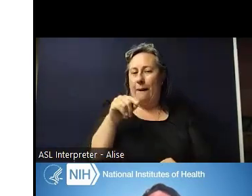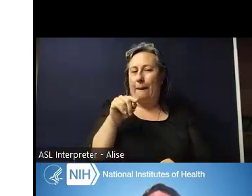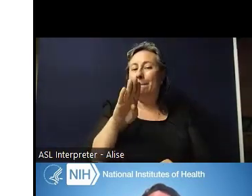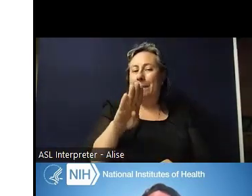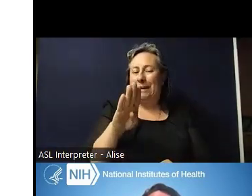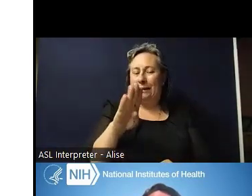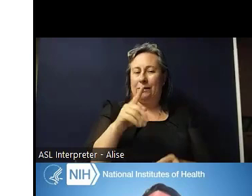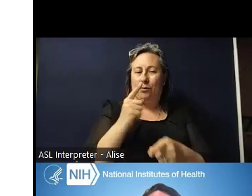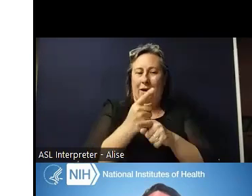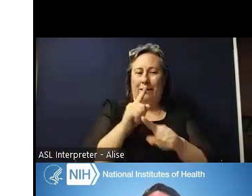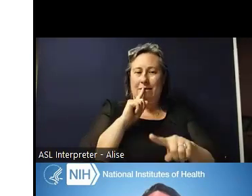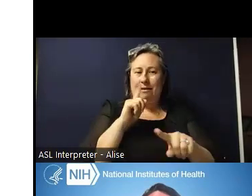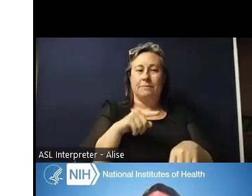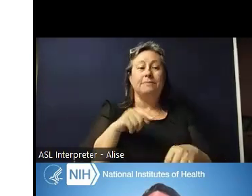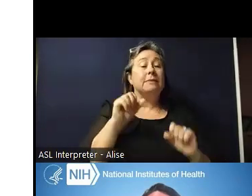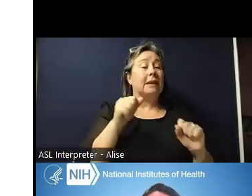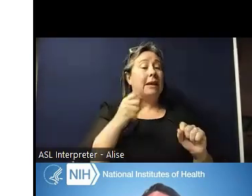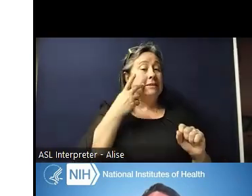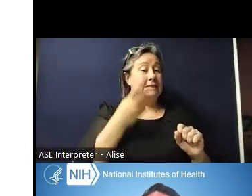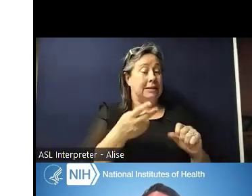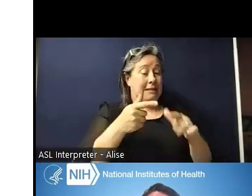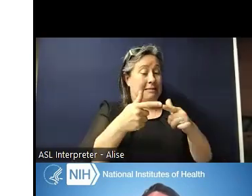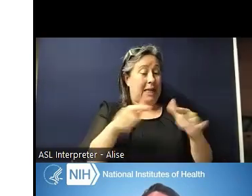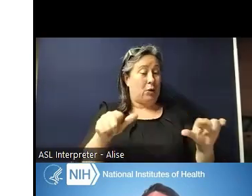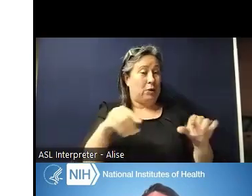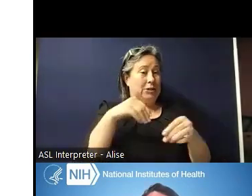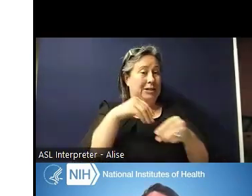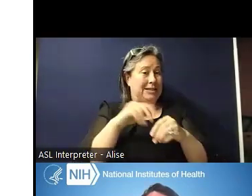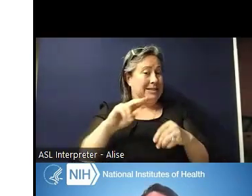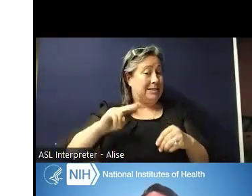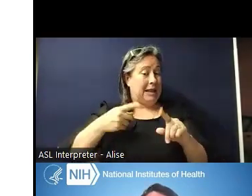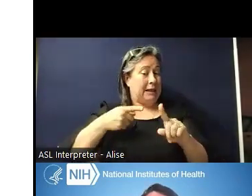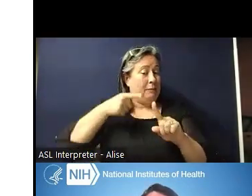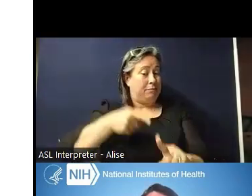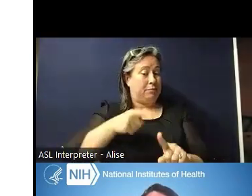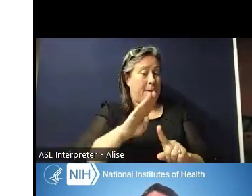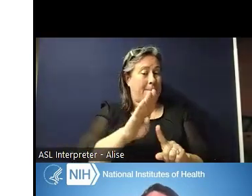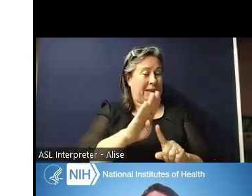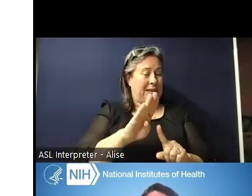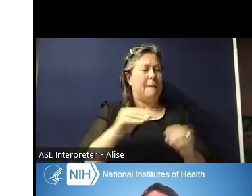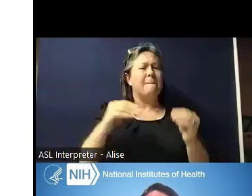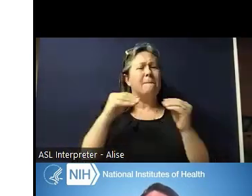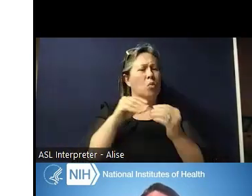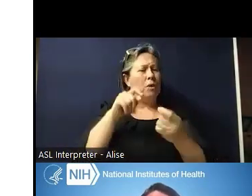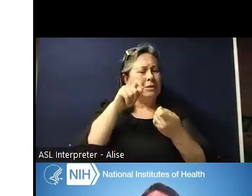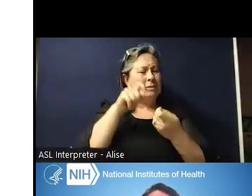So as you can see by looking at the language in the second bullet, we provided a lot more specific details